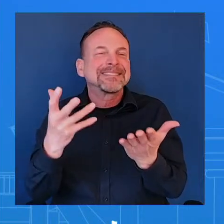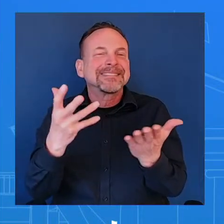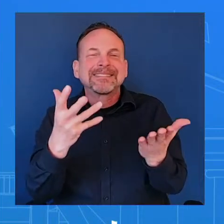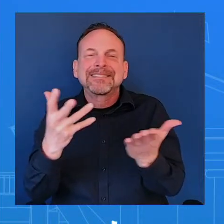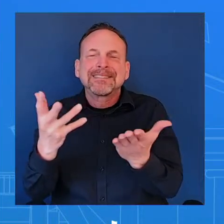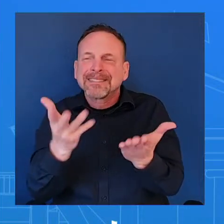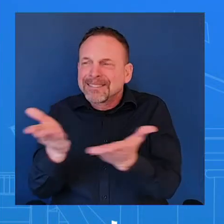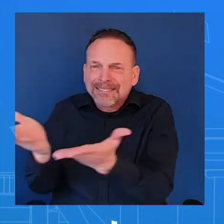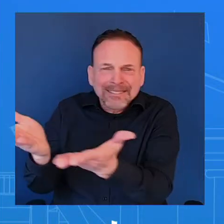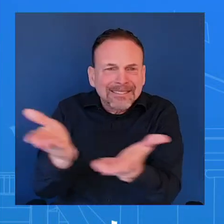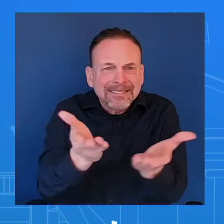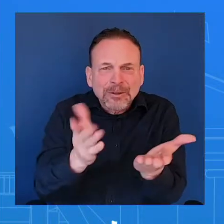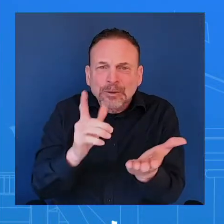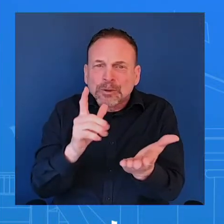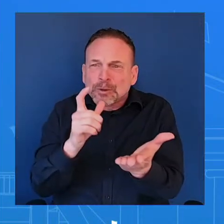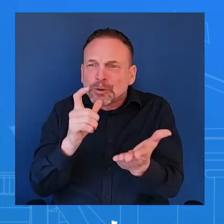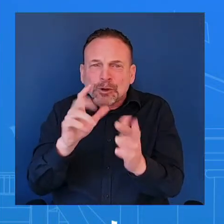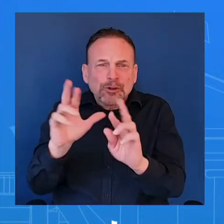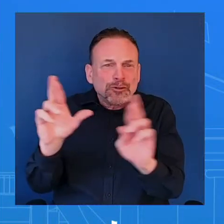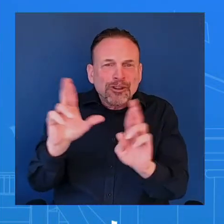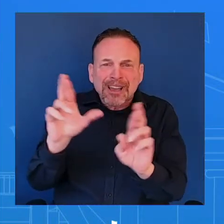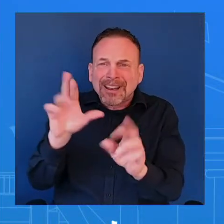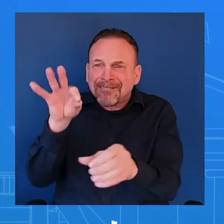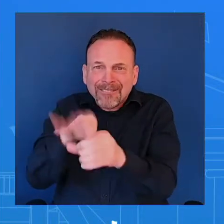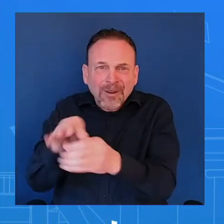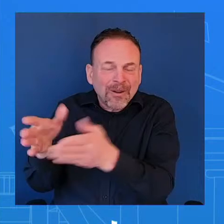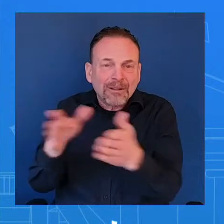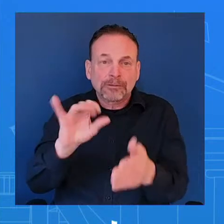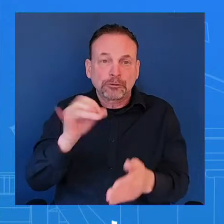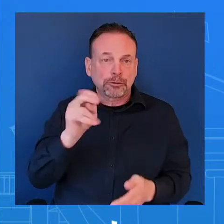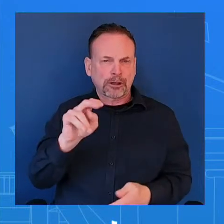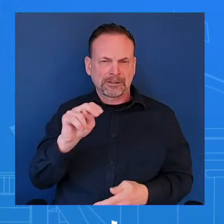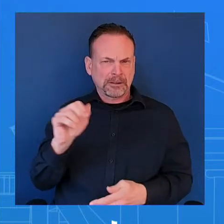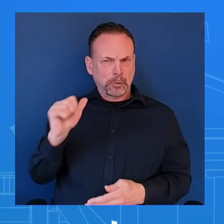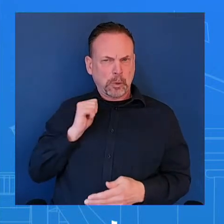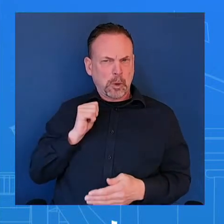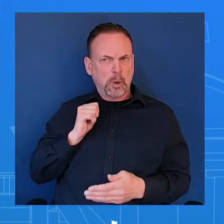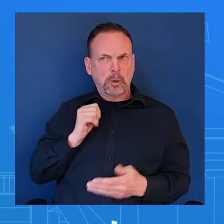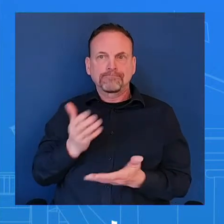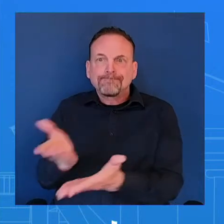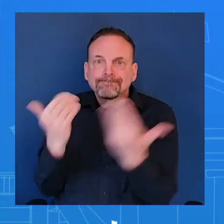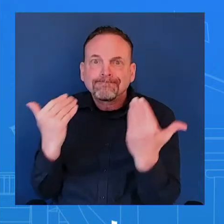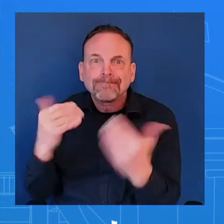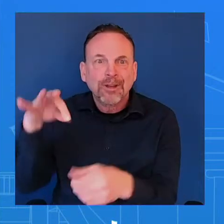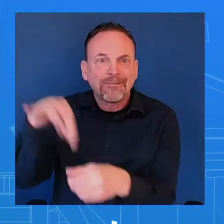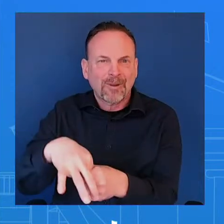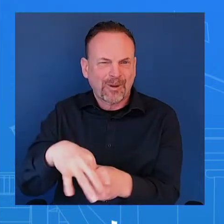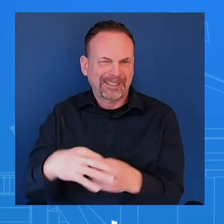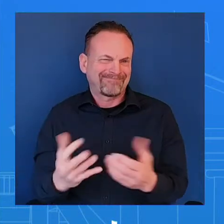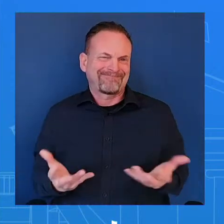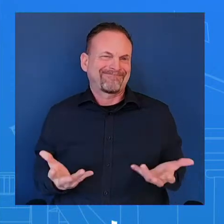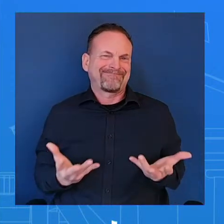which is on pending ob- -- obviously, additional approvals of L- -- LNG export licenses to evaluate the economic and climate impacts